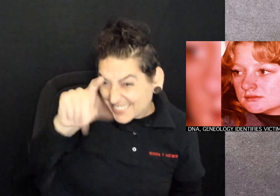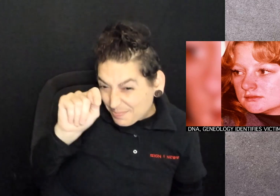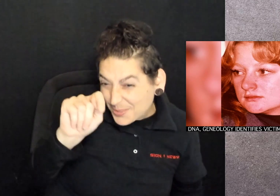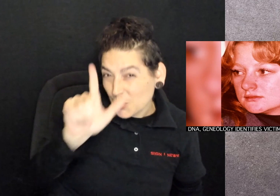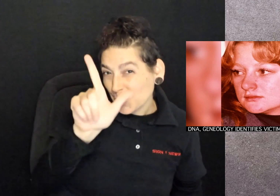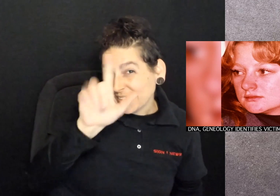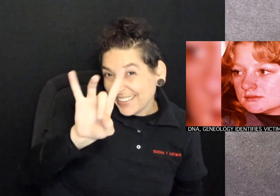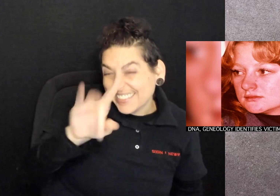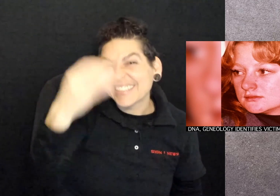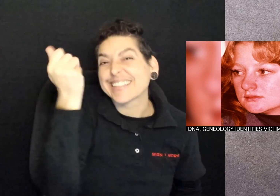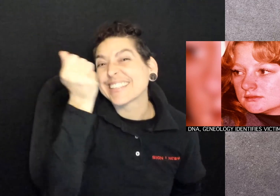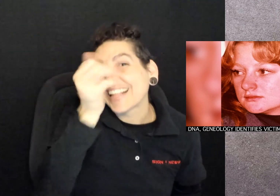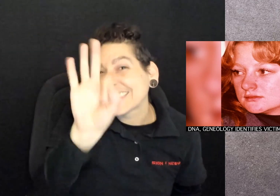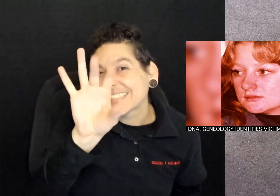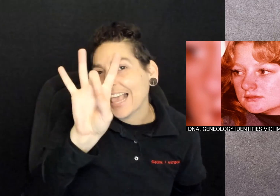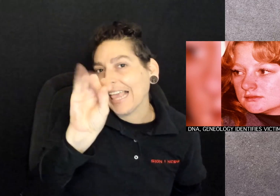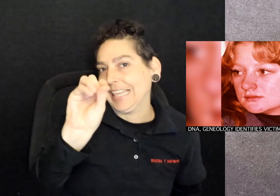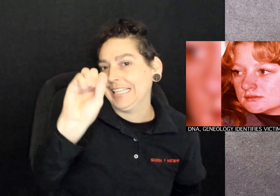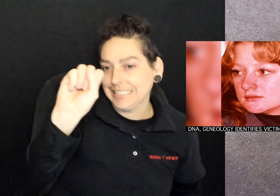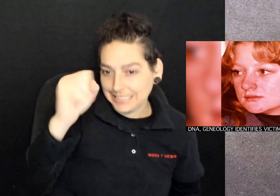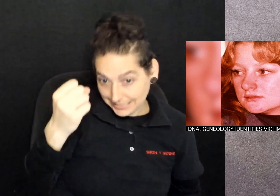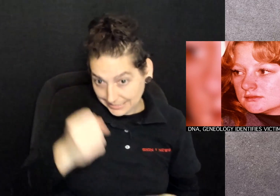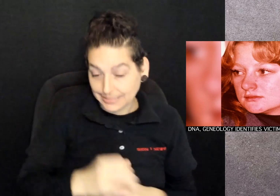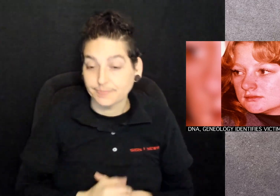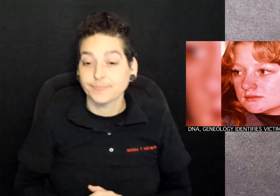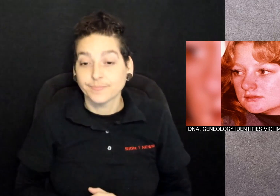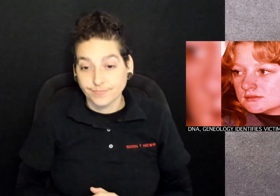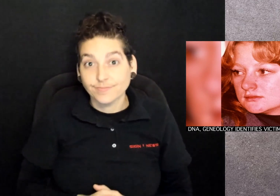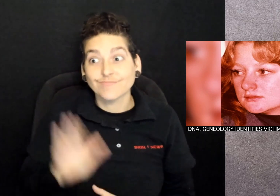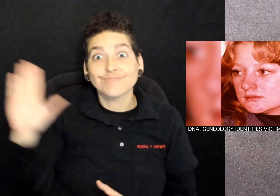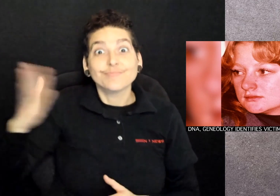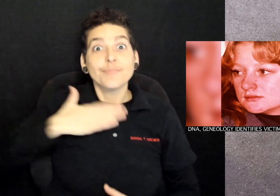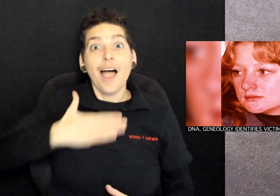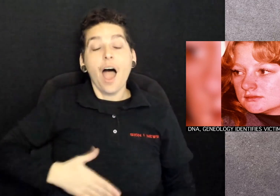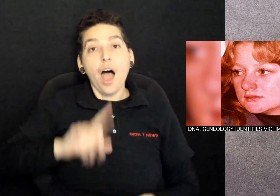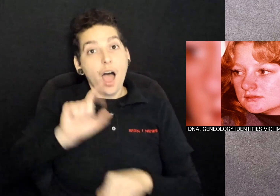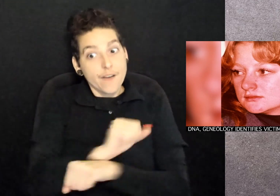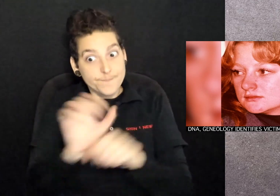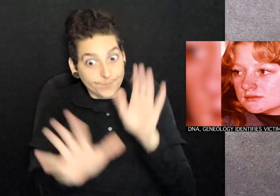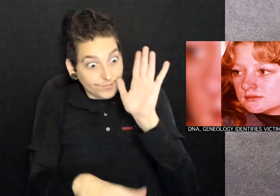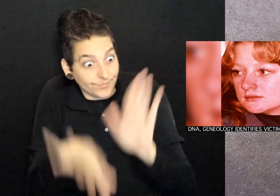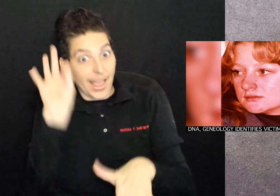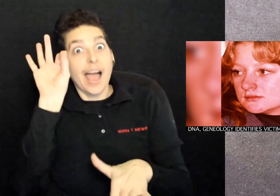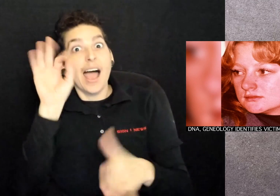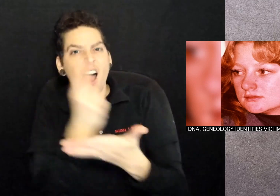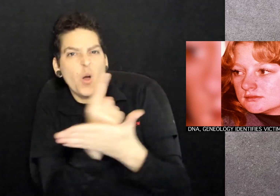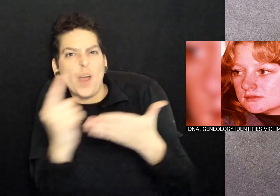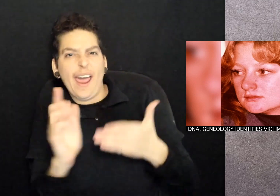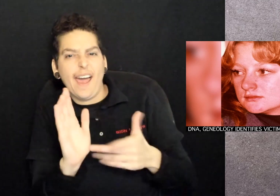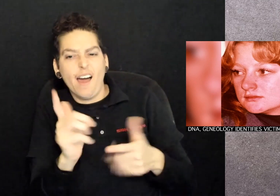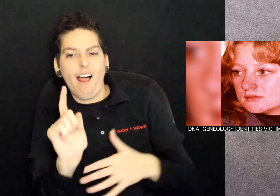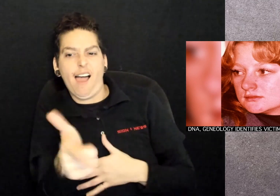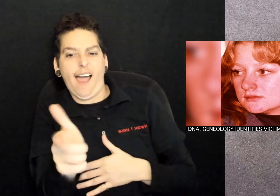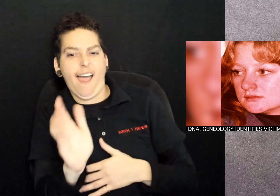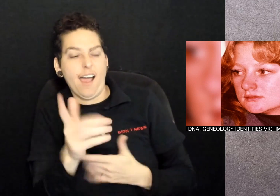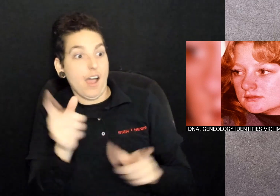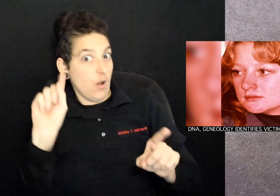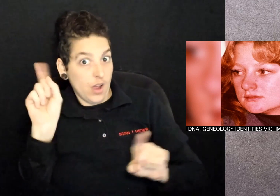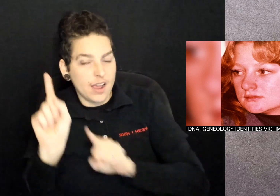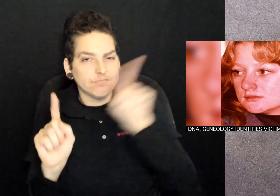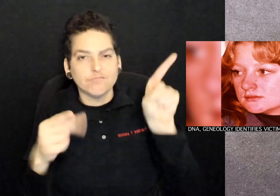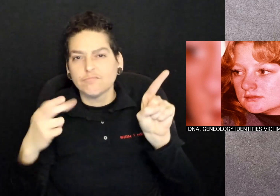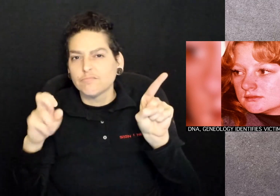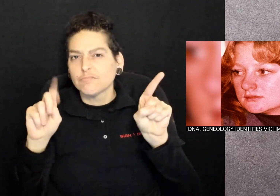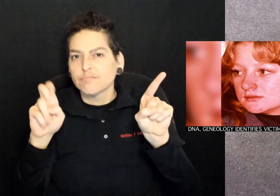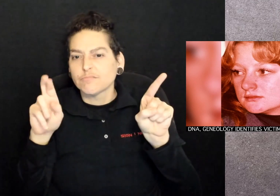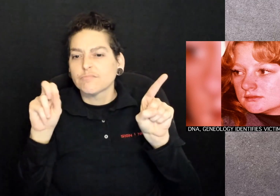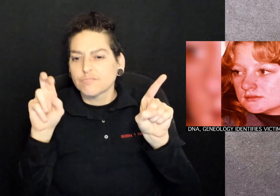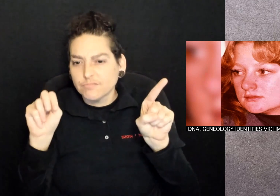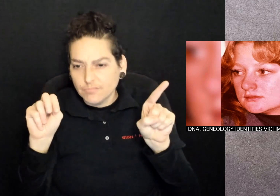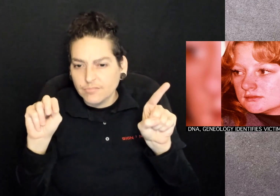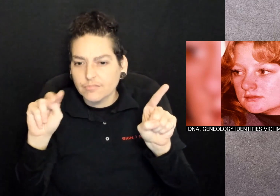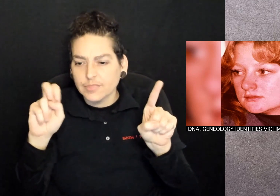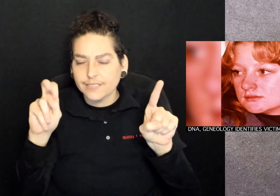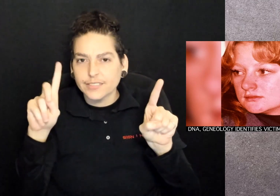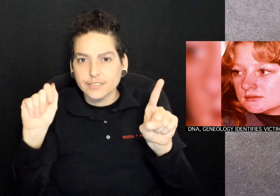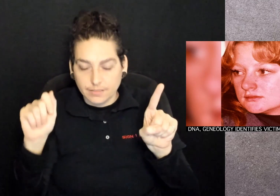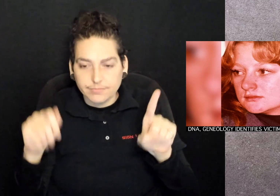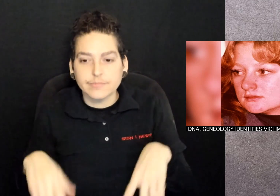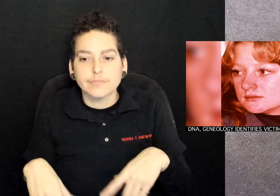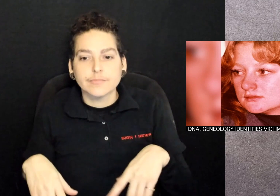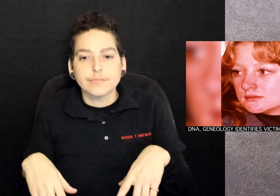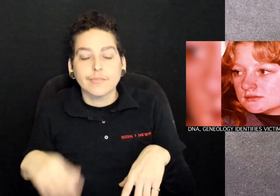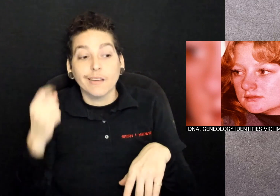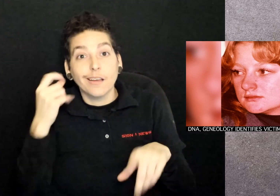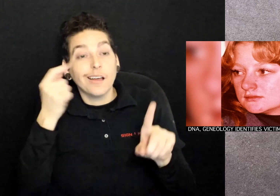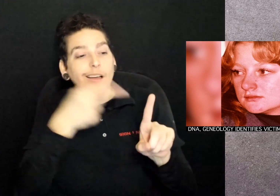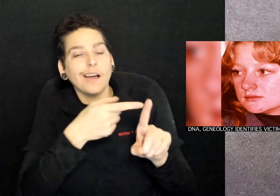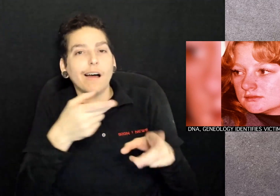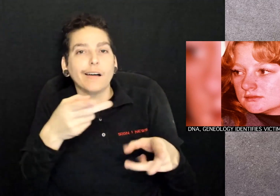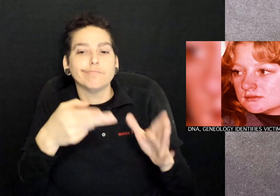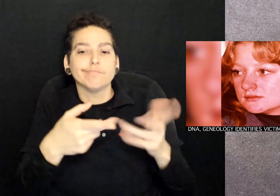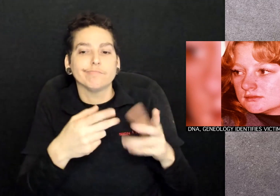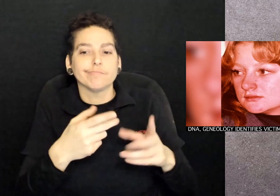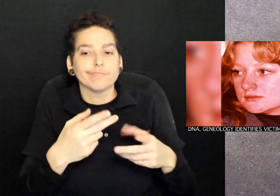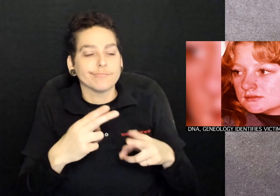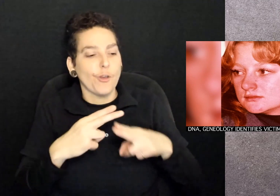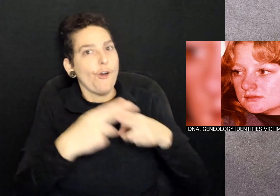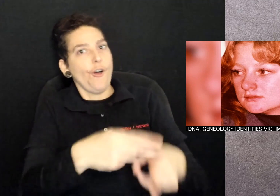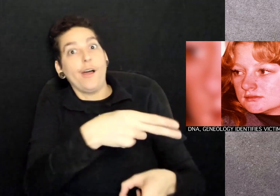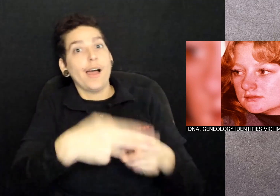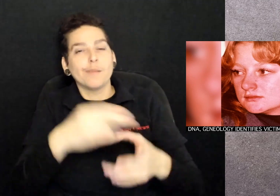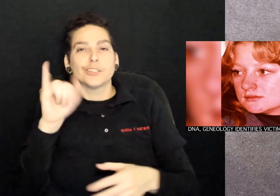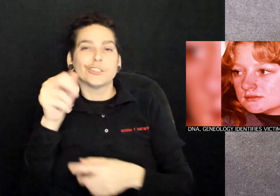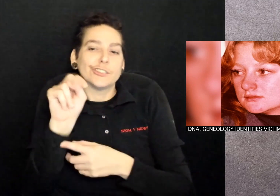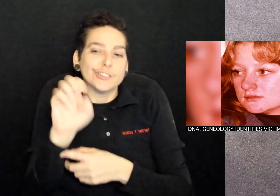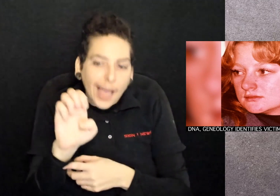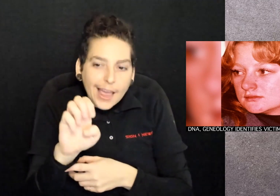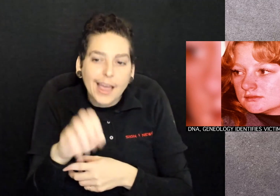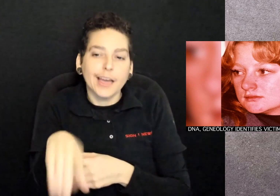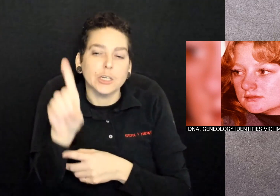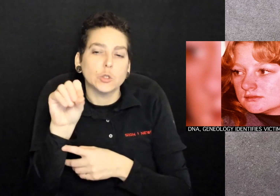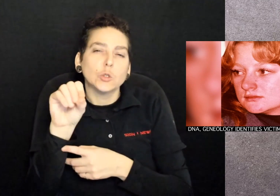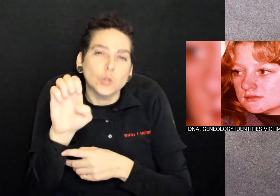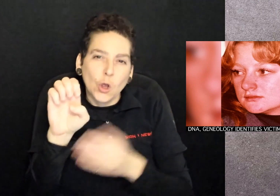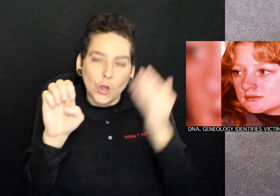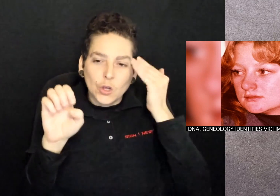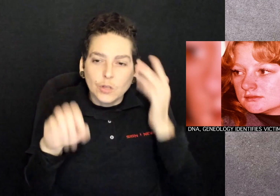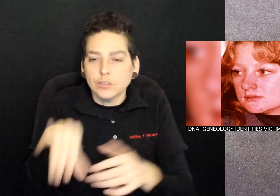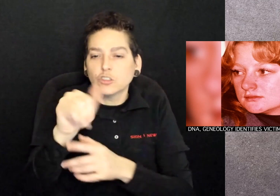28, 1980 her body was found a few weeks later near Henderson Nevada and until now she'd